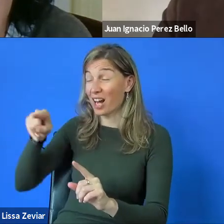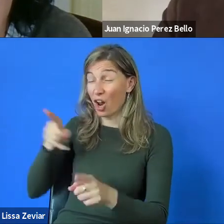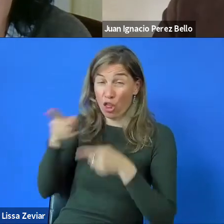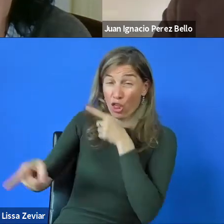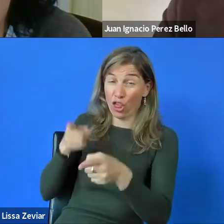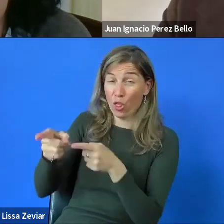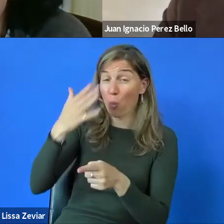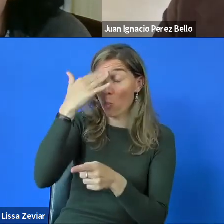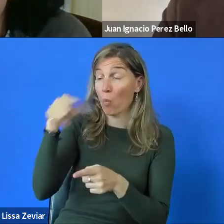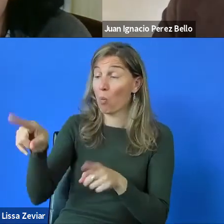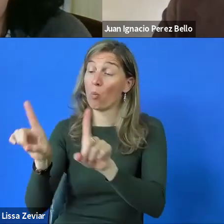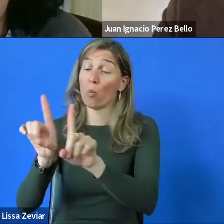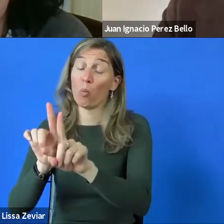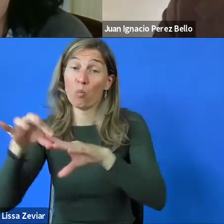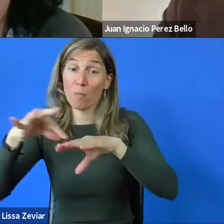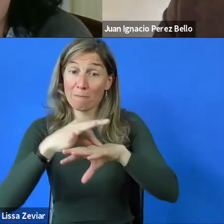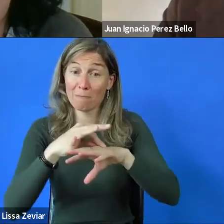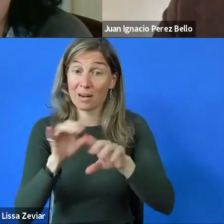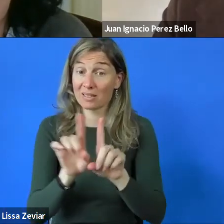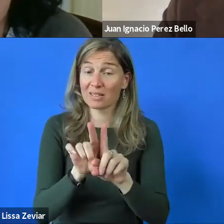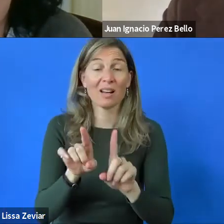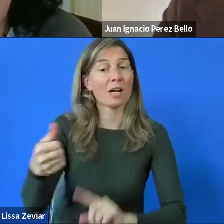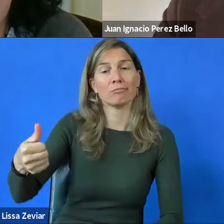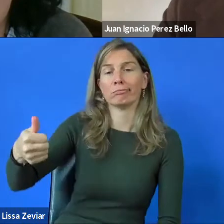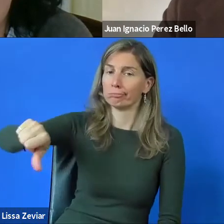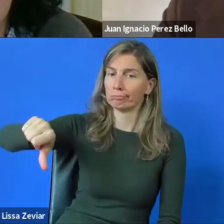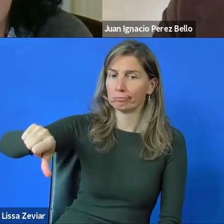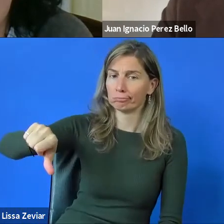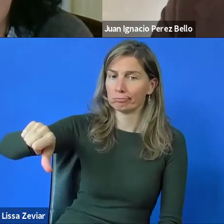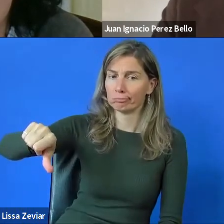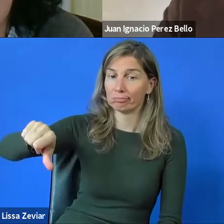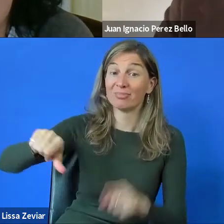it was rejected by the authorities of Denmark and then,